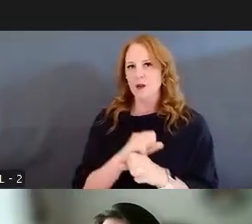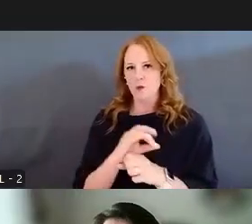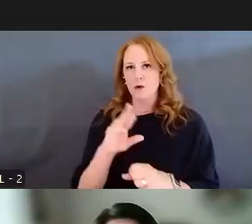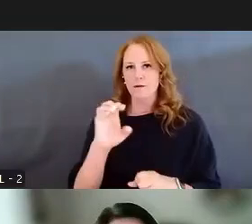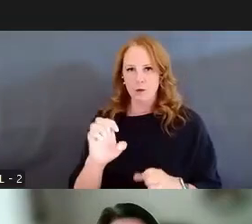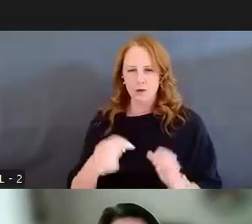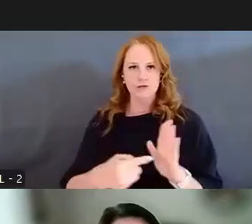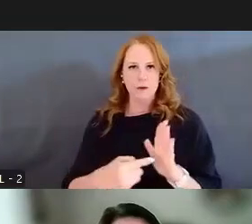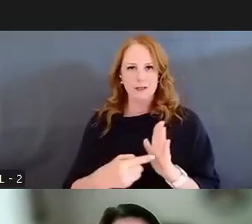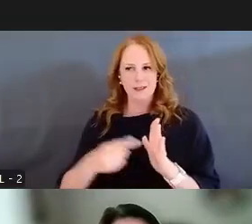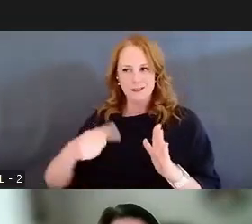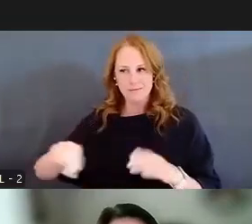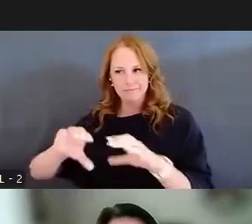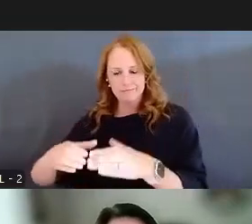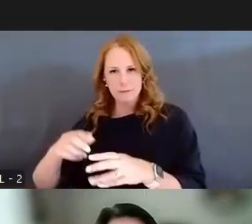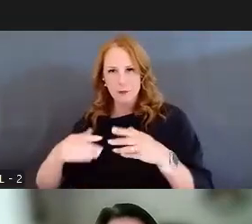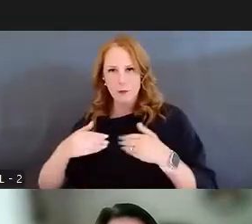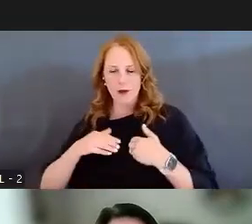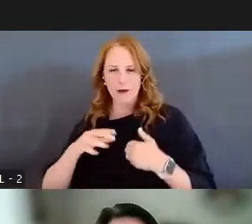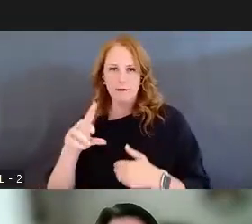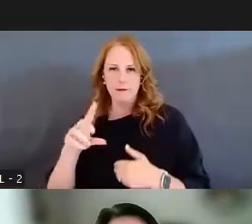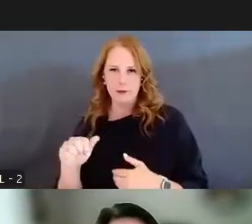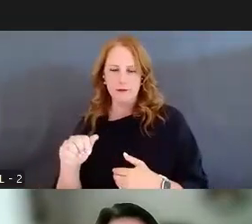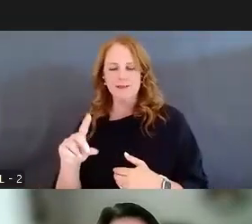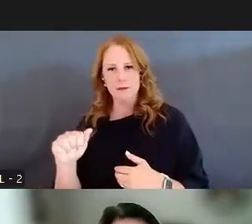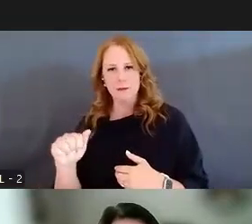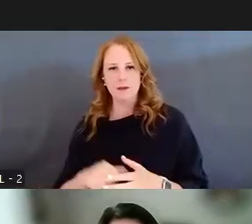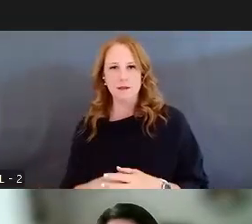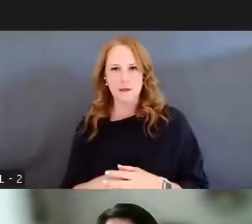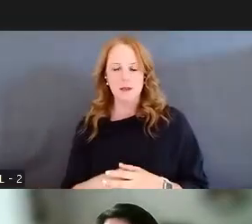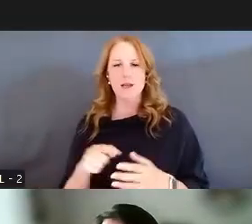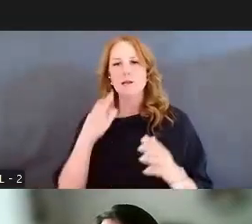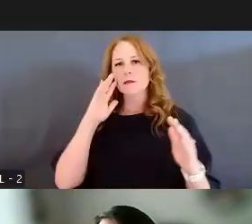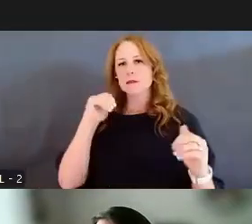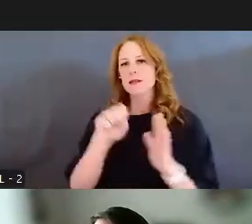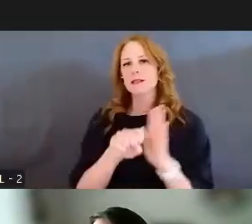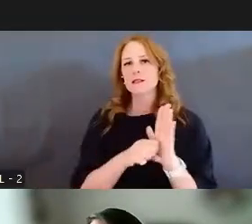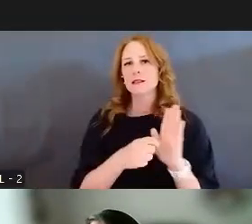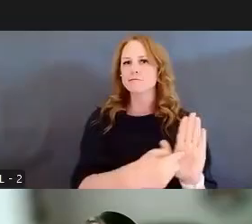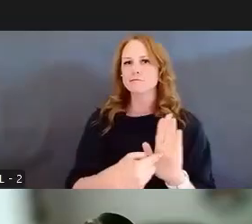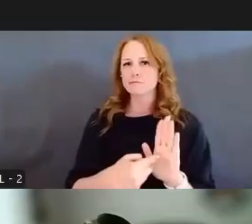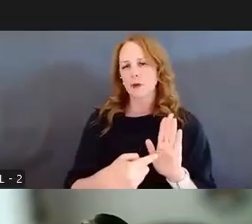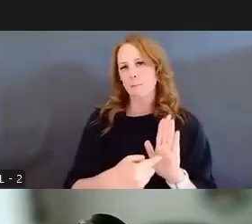with disabilities and that he expected the state to be a model employer. Next slide.